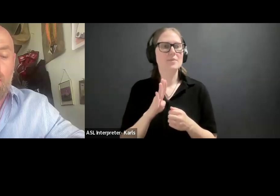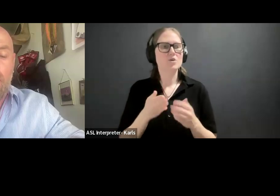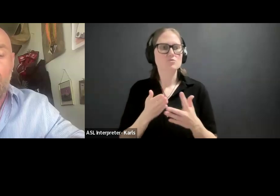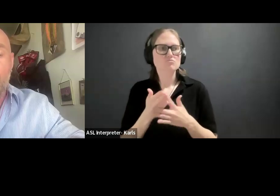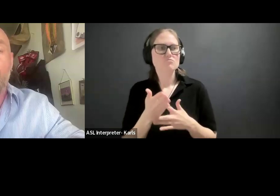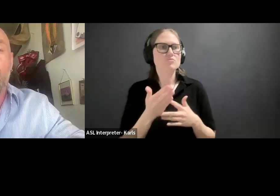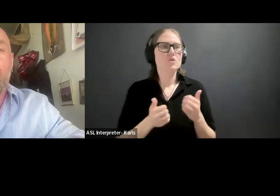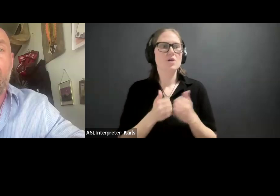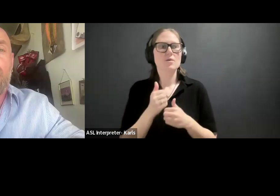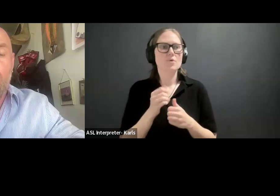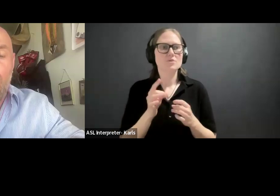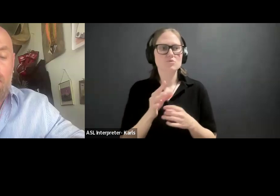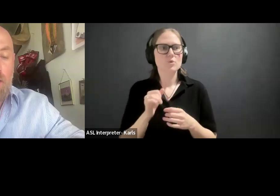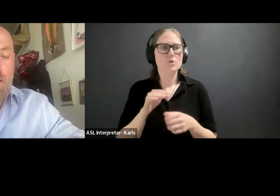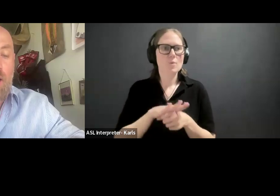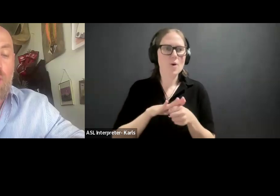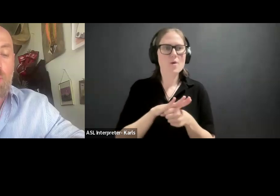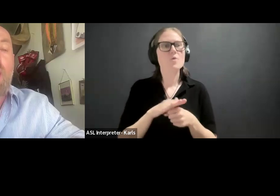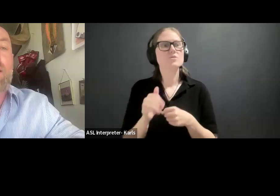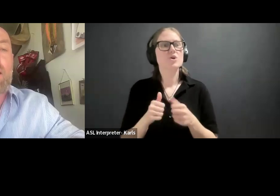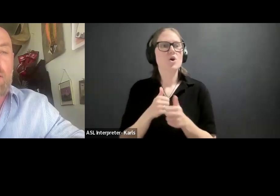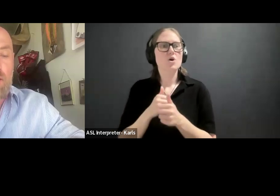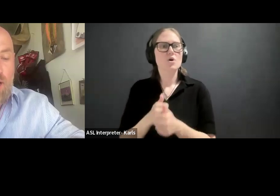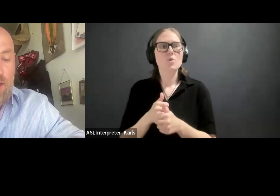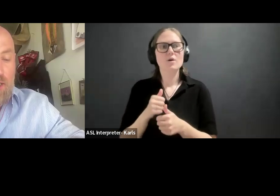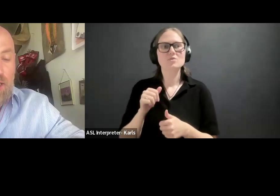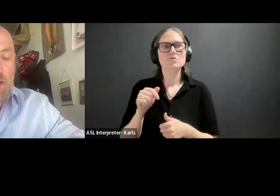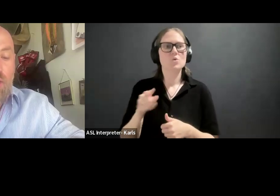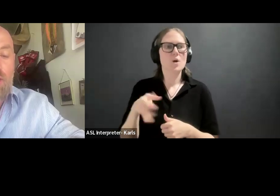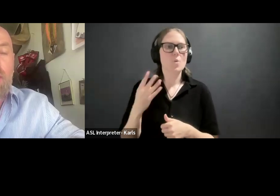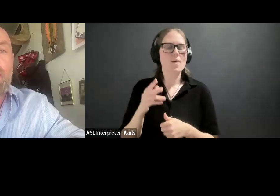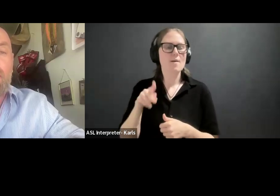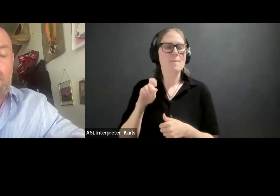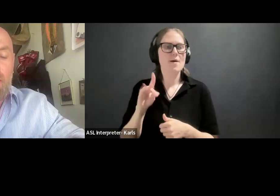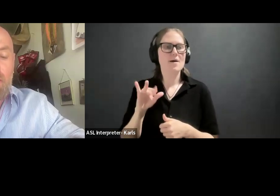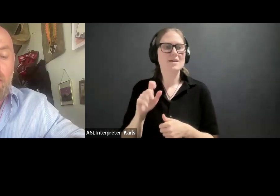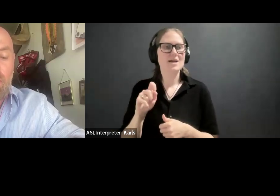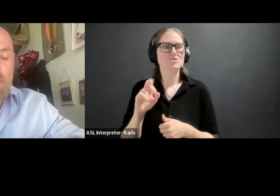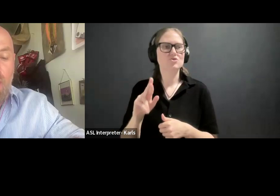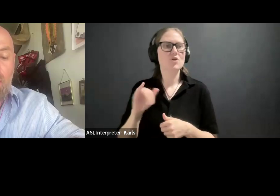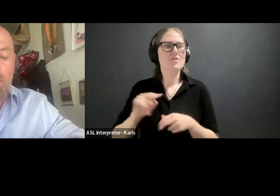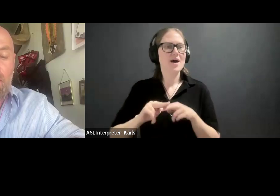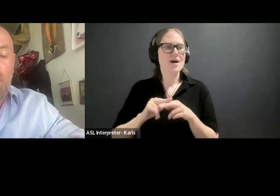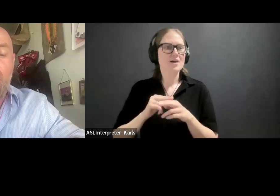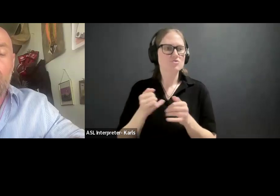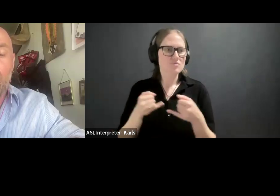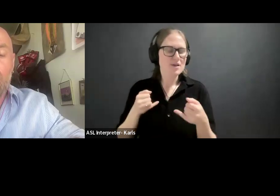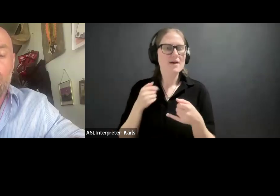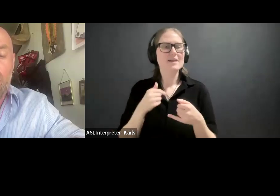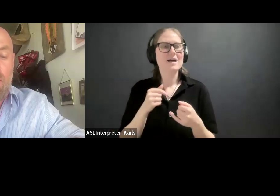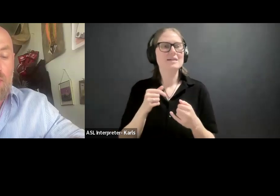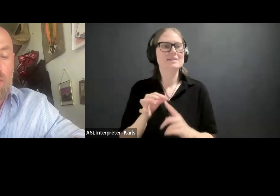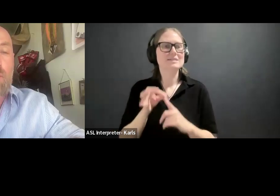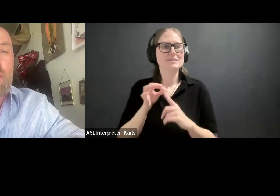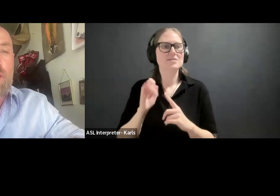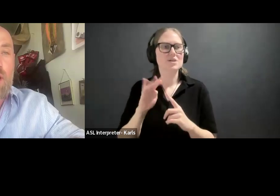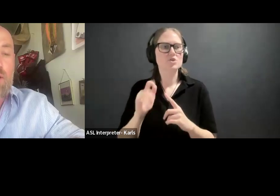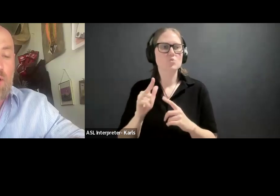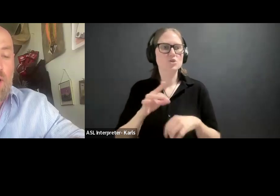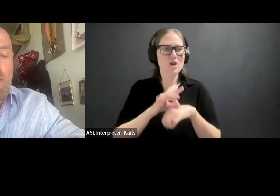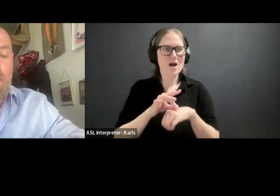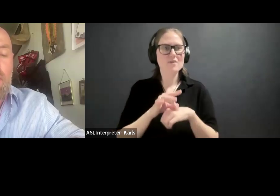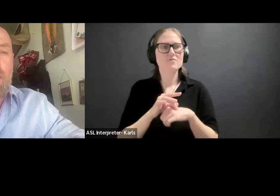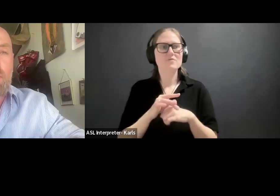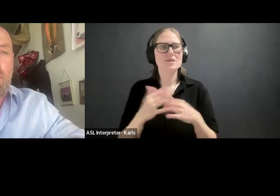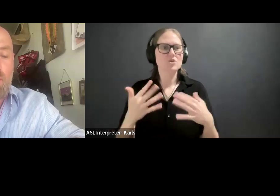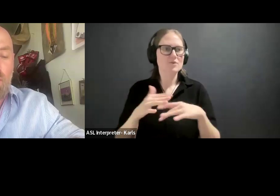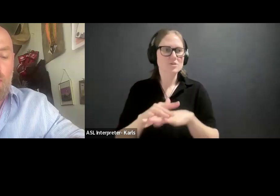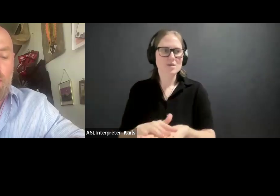According to La Siguamanta, a queer podcaster, this line draws together distinct sexual geographies, traversing between the tame city center and the kinkier periphery.